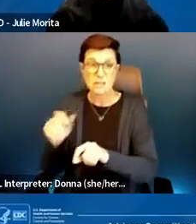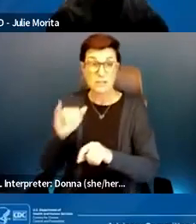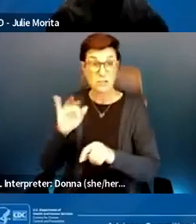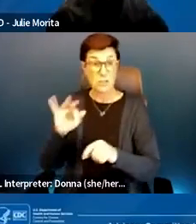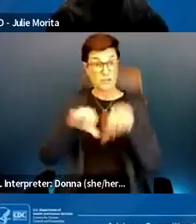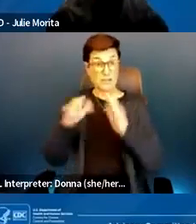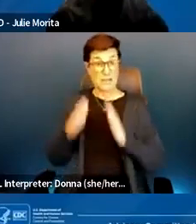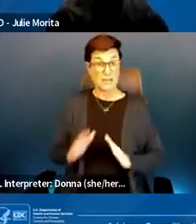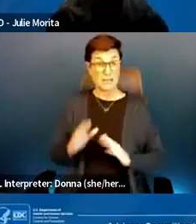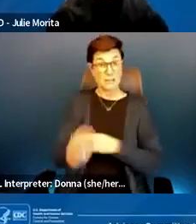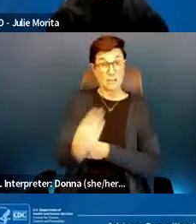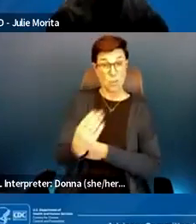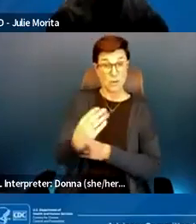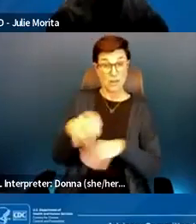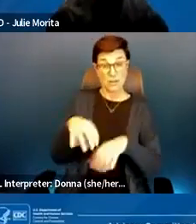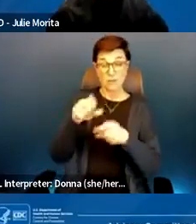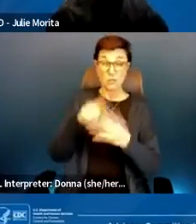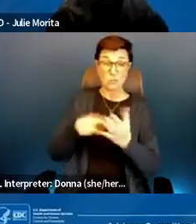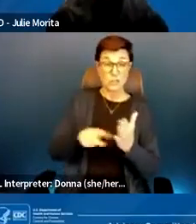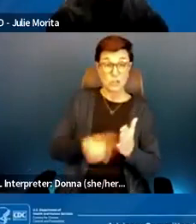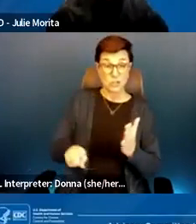and in the afternoon are working in the clinical environment,